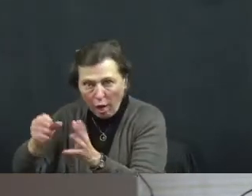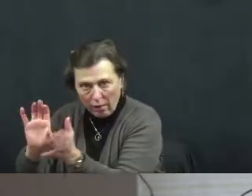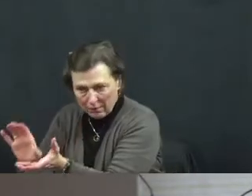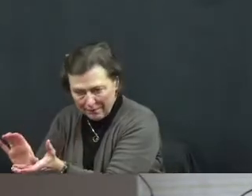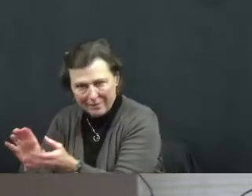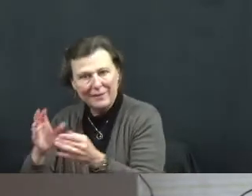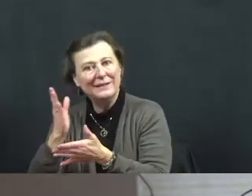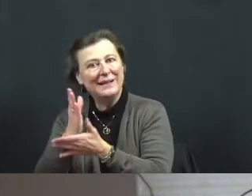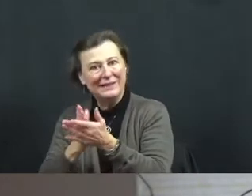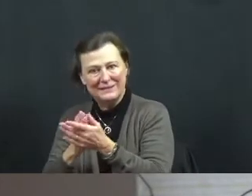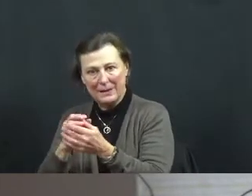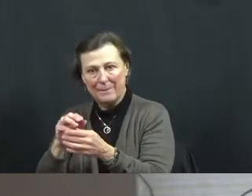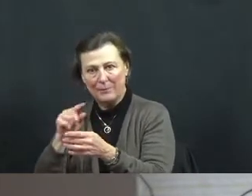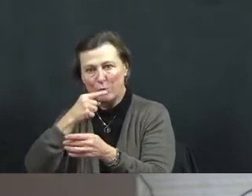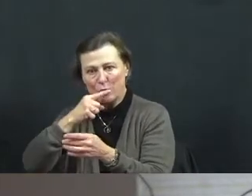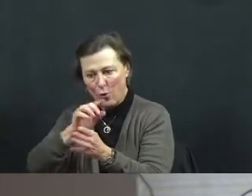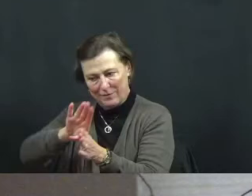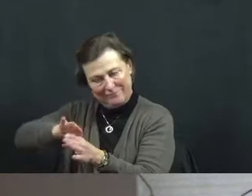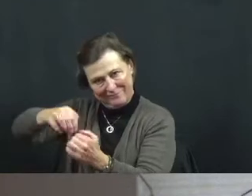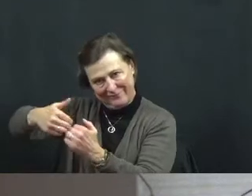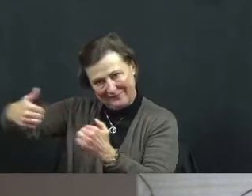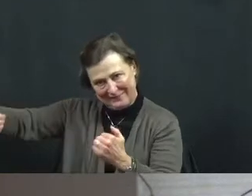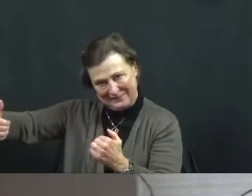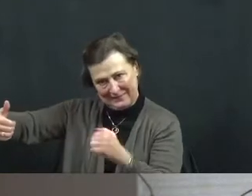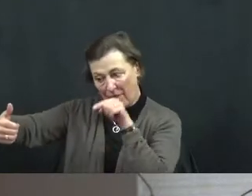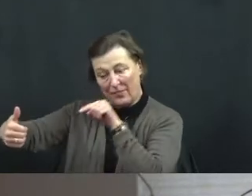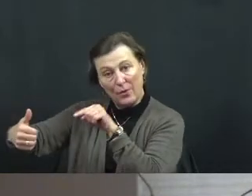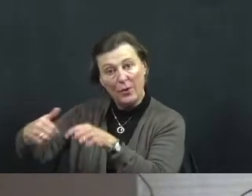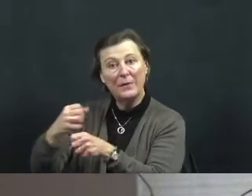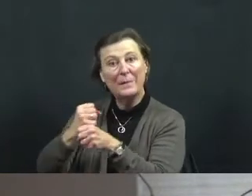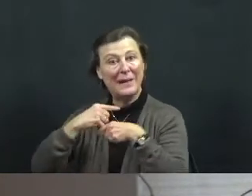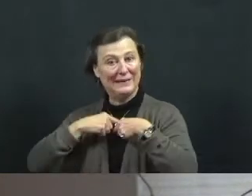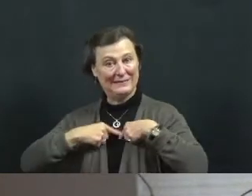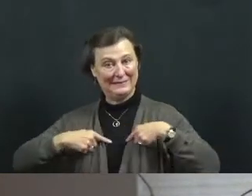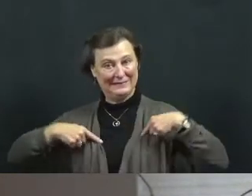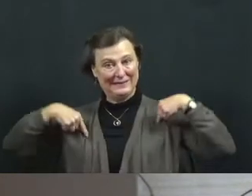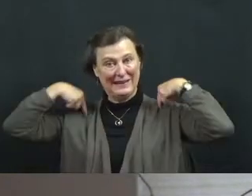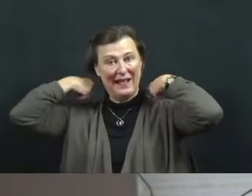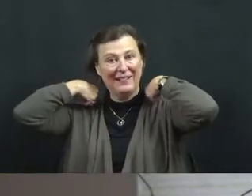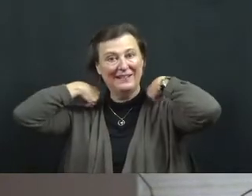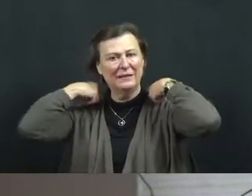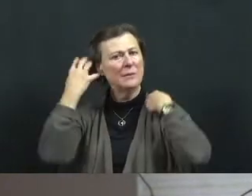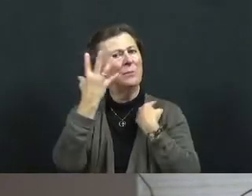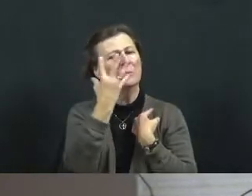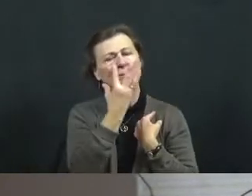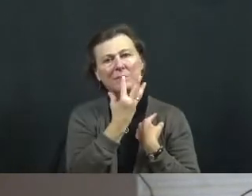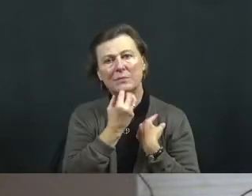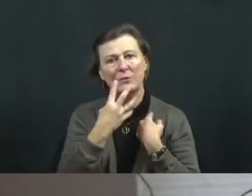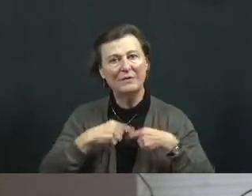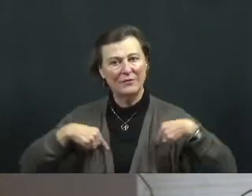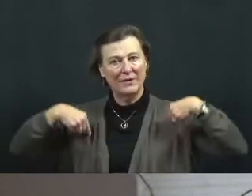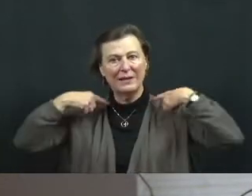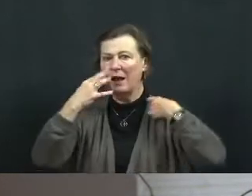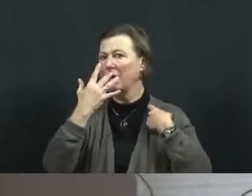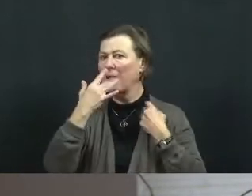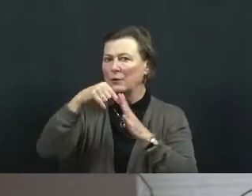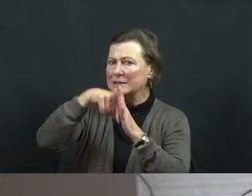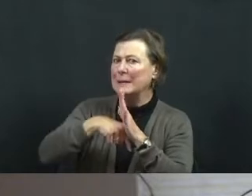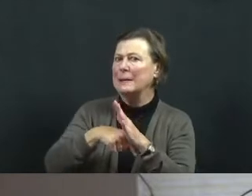Some of the kernels he put aside and with these he made a necklace. It was a beautiful necklace. The colors were deep and rich.